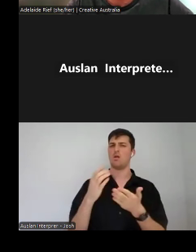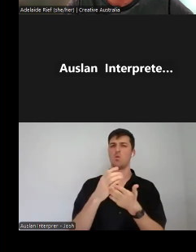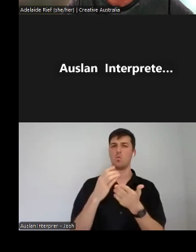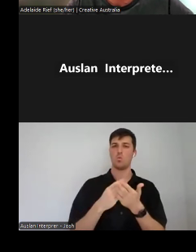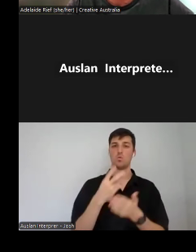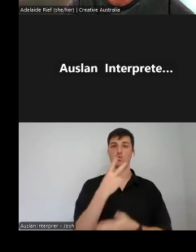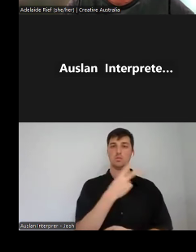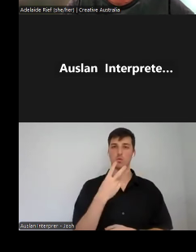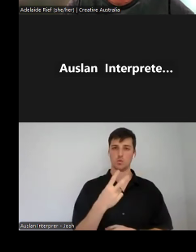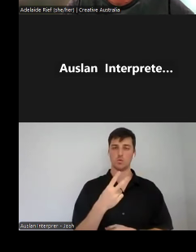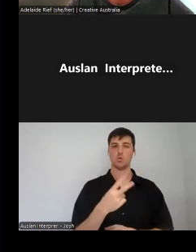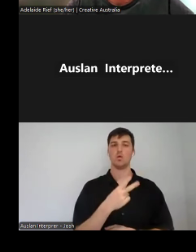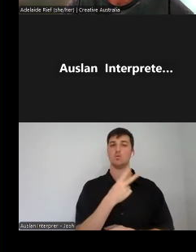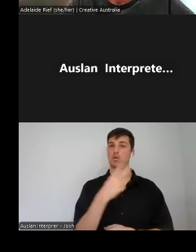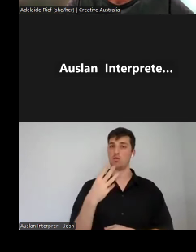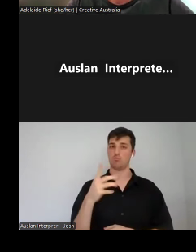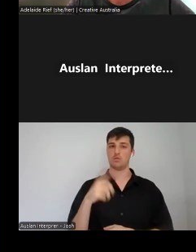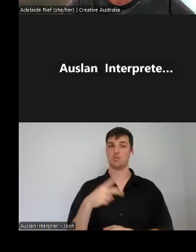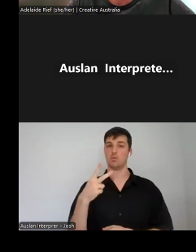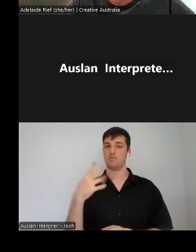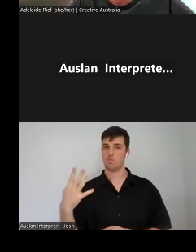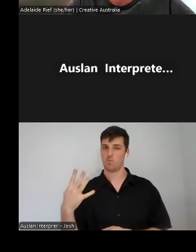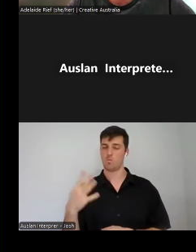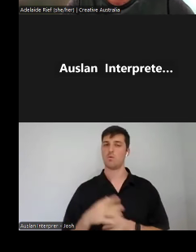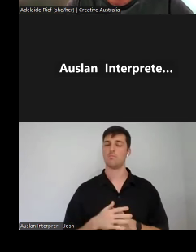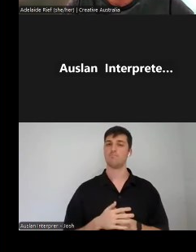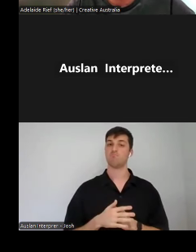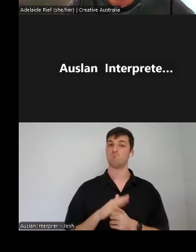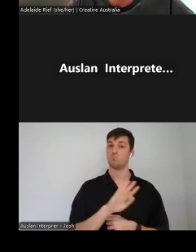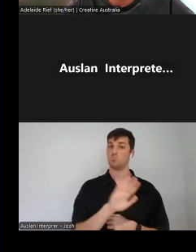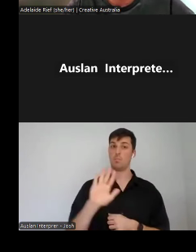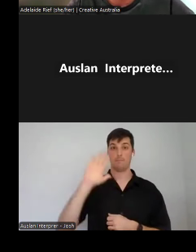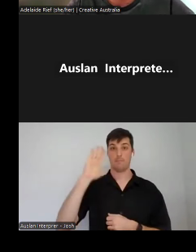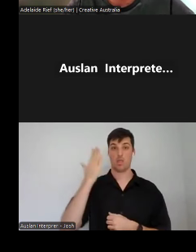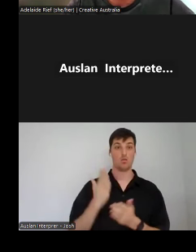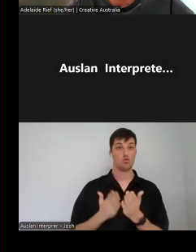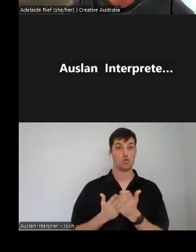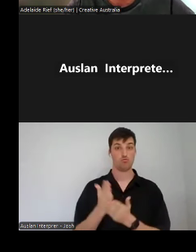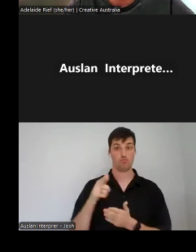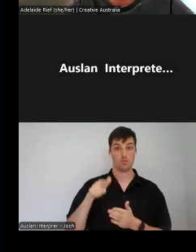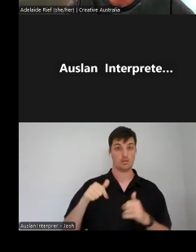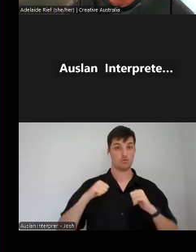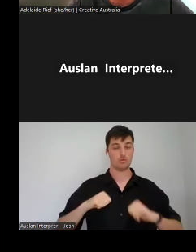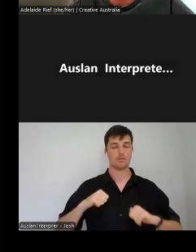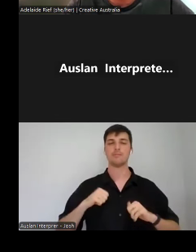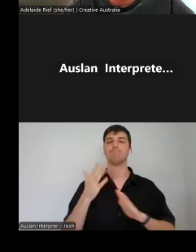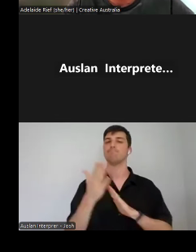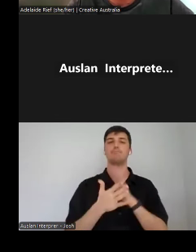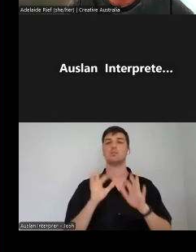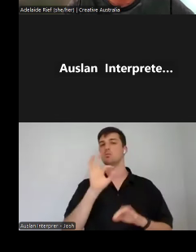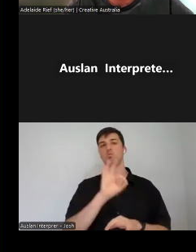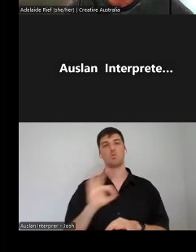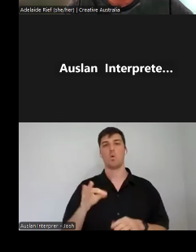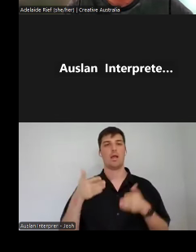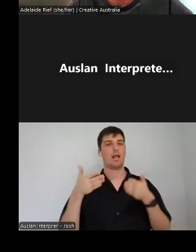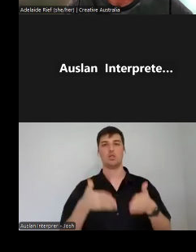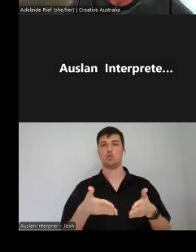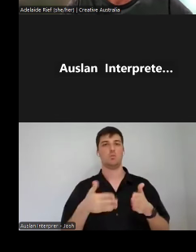'23 24. If you participated in these trainings, you are not eligible to apply for this fund. If